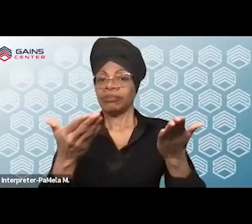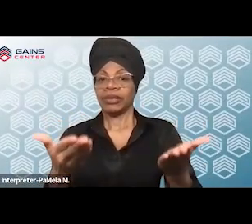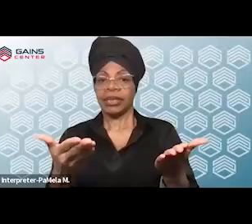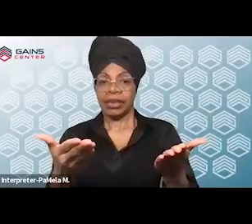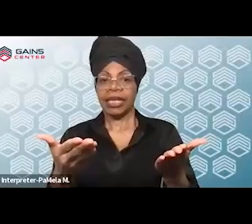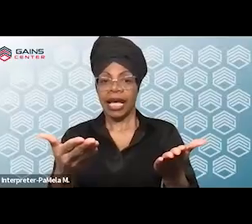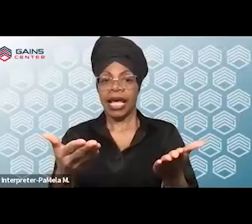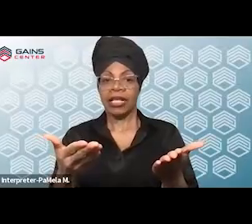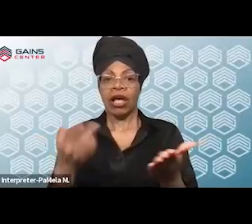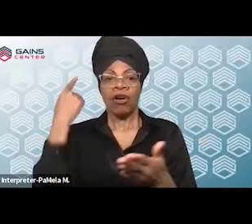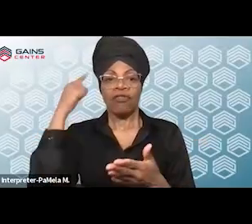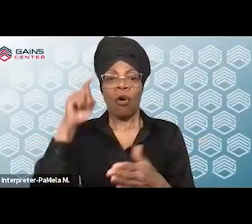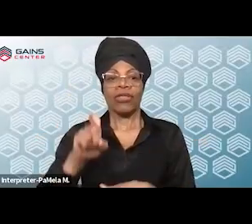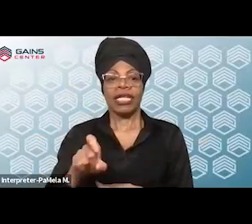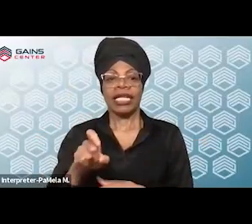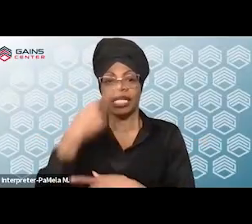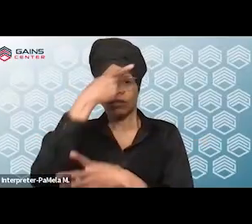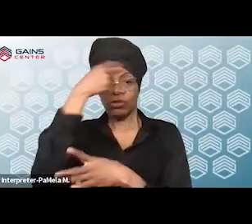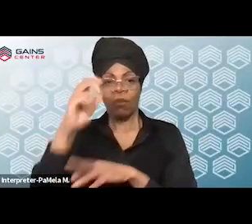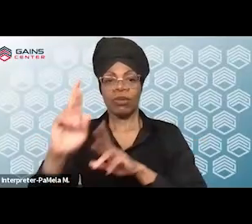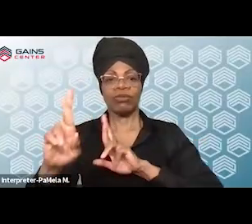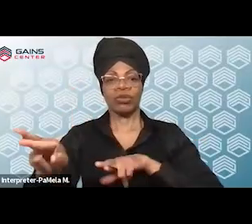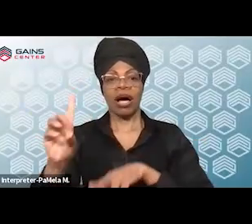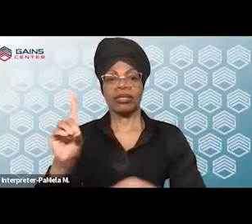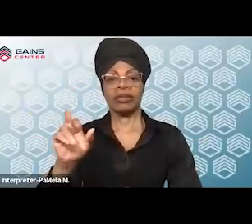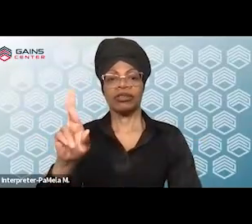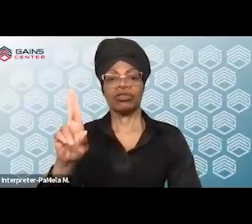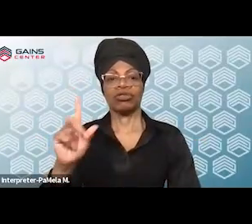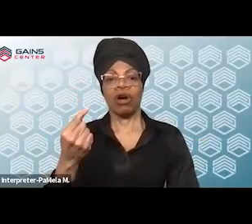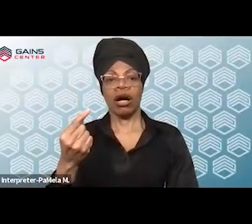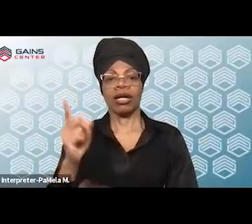in treatment court programs. This is a presentation that